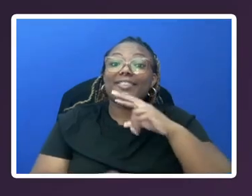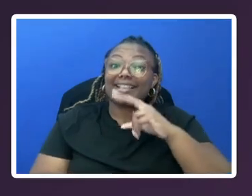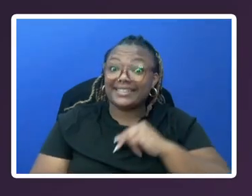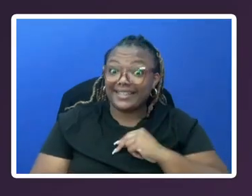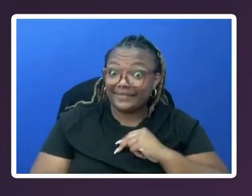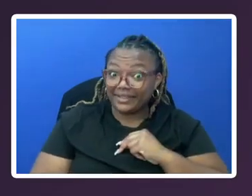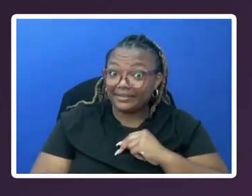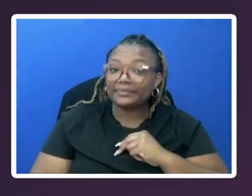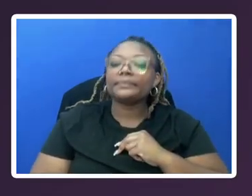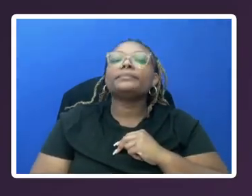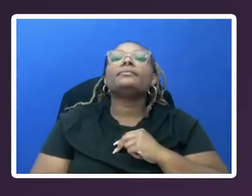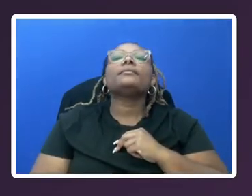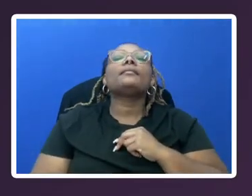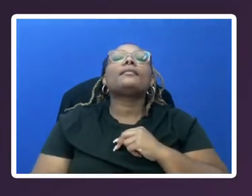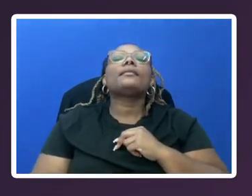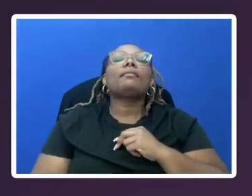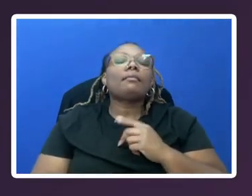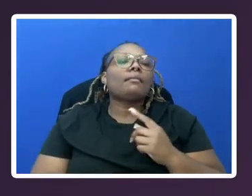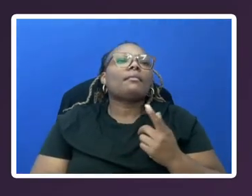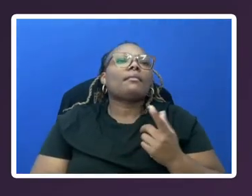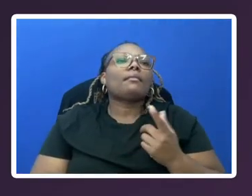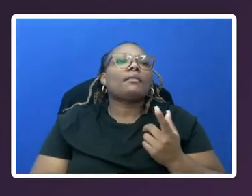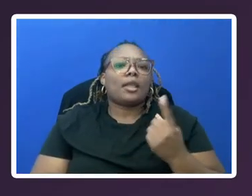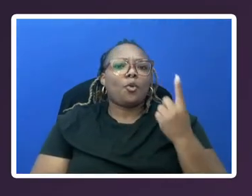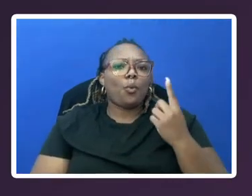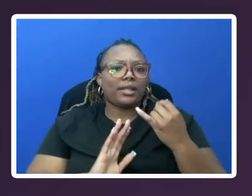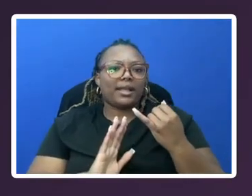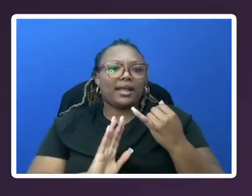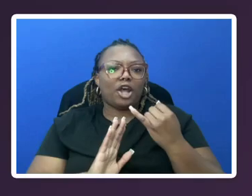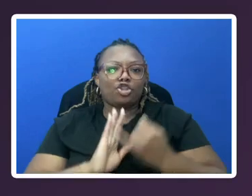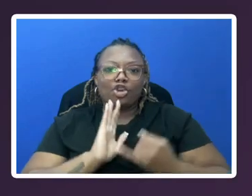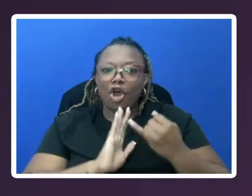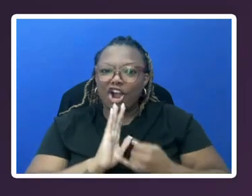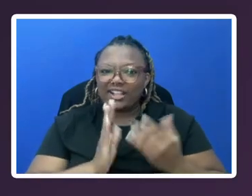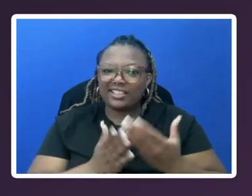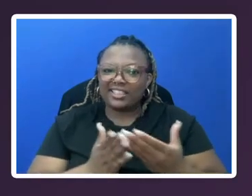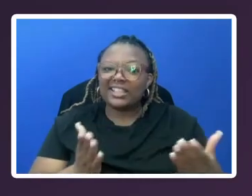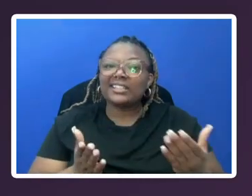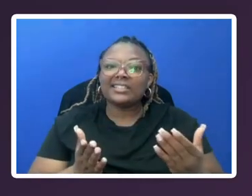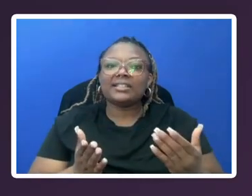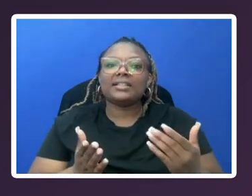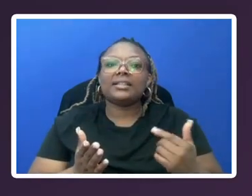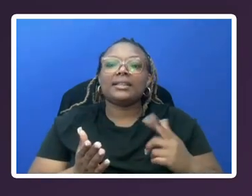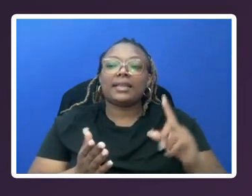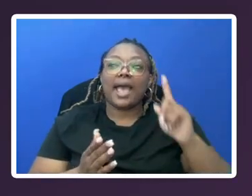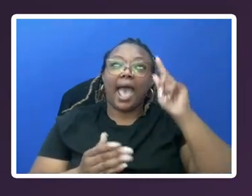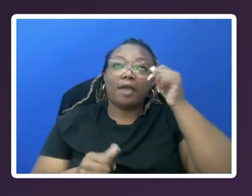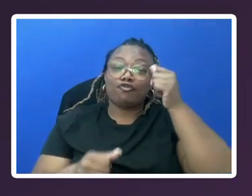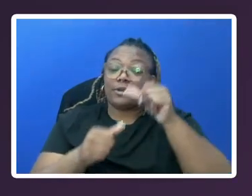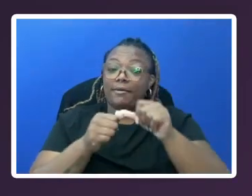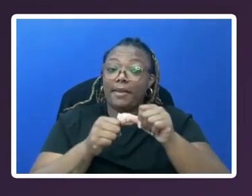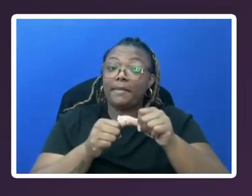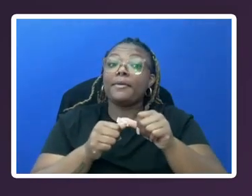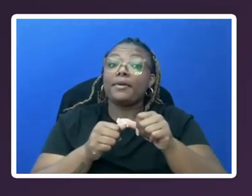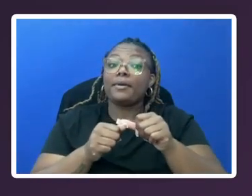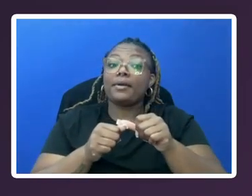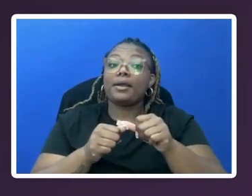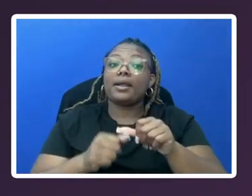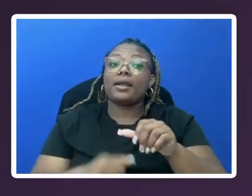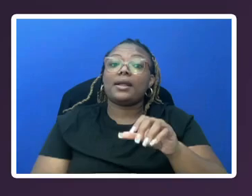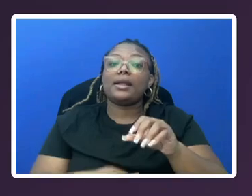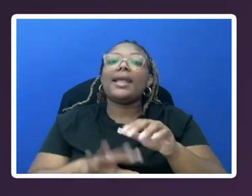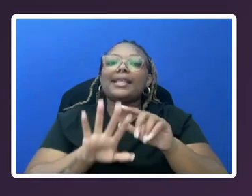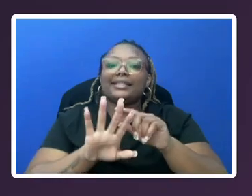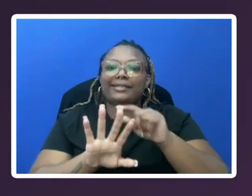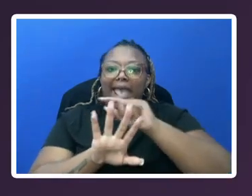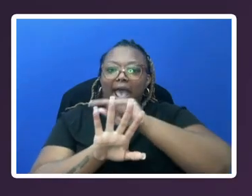And one of the crafts that stands out for me is the outlining of your hand in brown construction